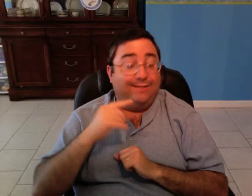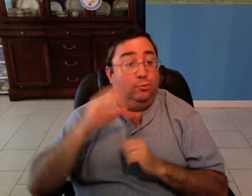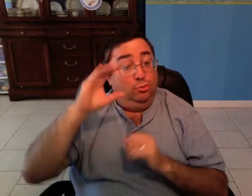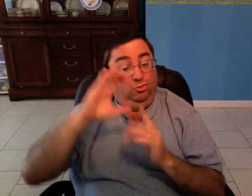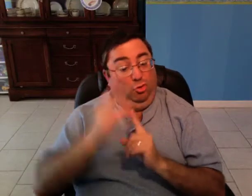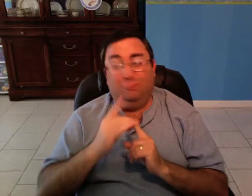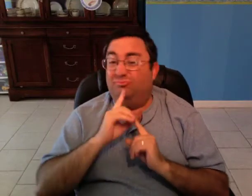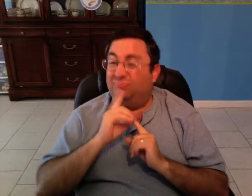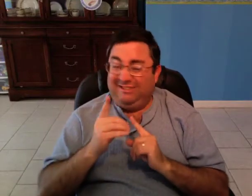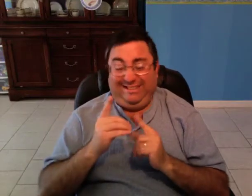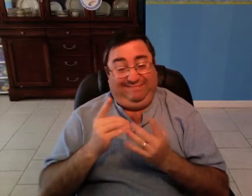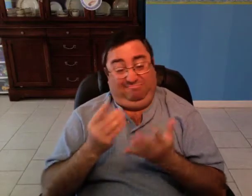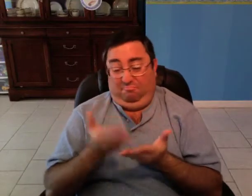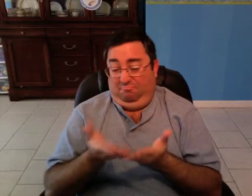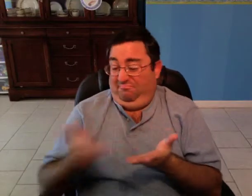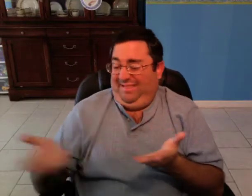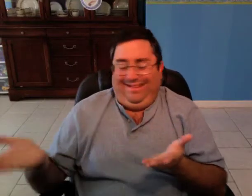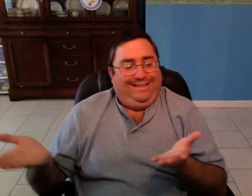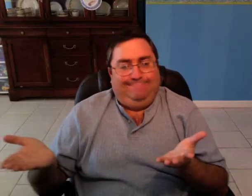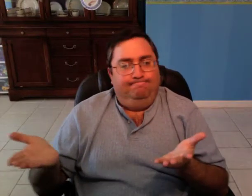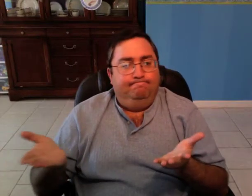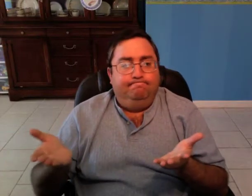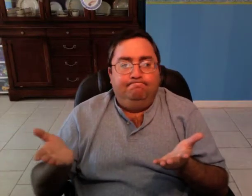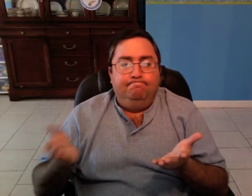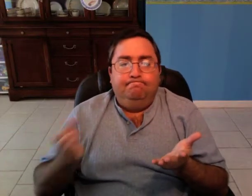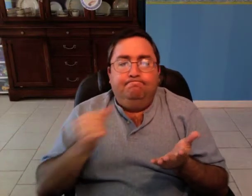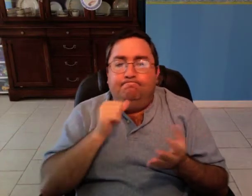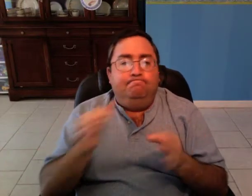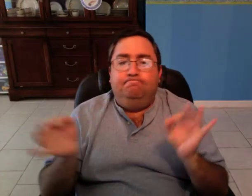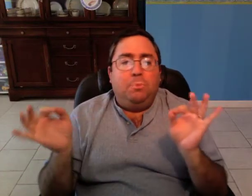Goodenough said that in a culture, it is not the things that are important,